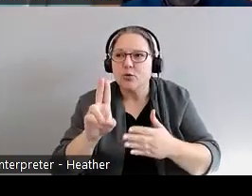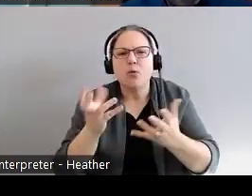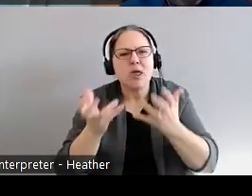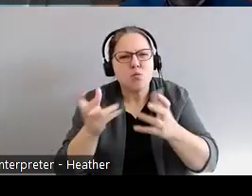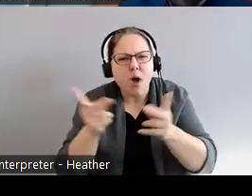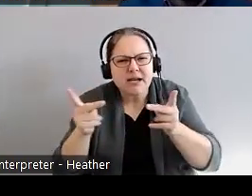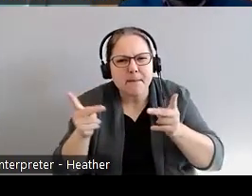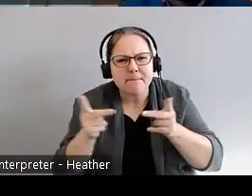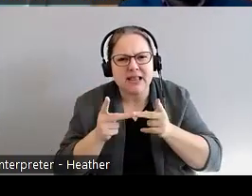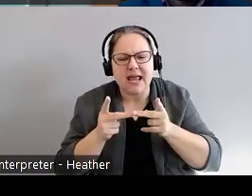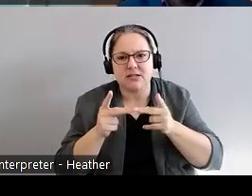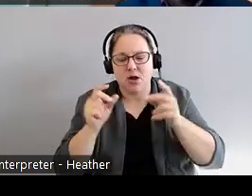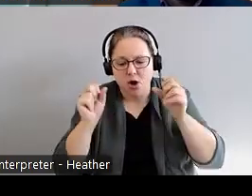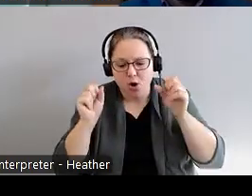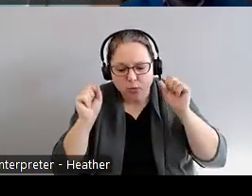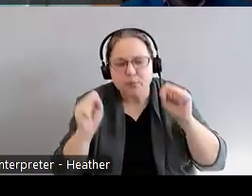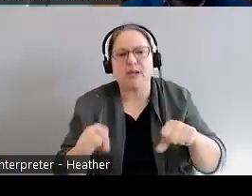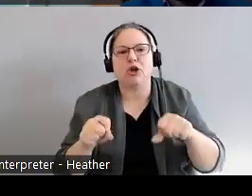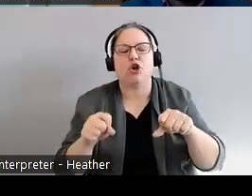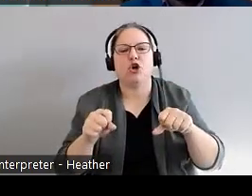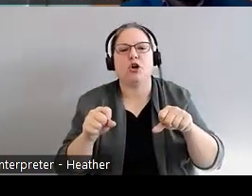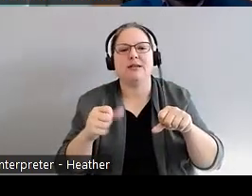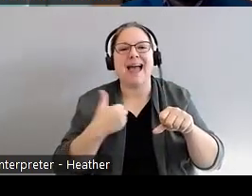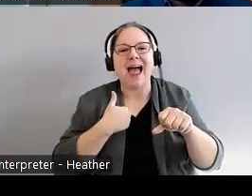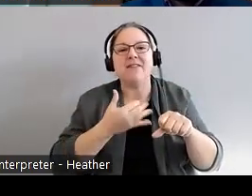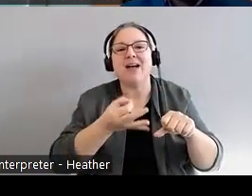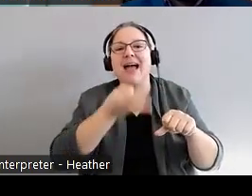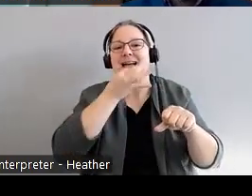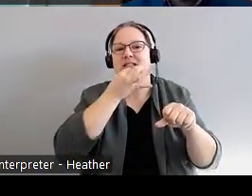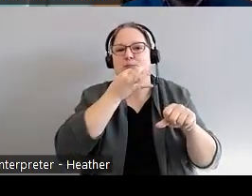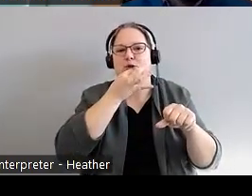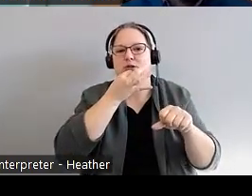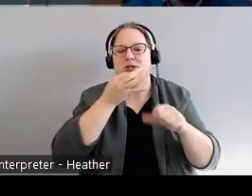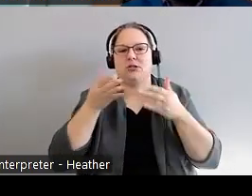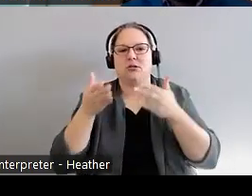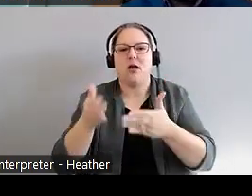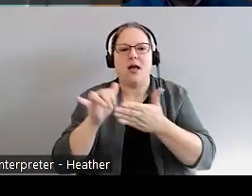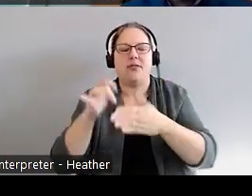uh uh bring to bear a lot of the expertise that's actually available able um you know in our system